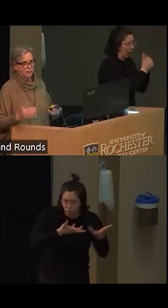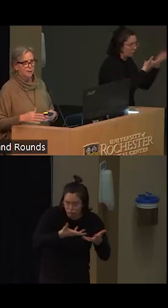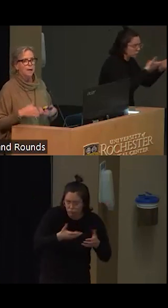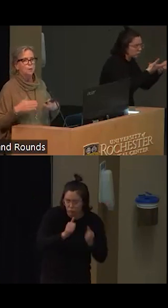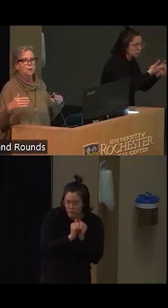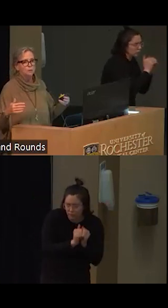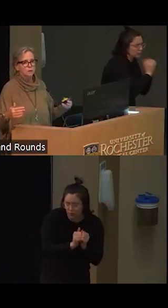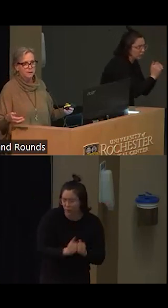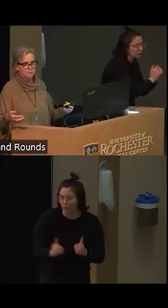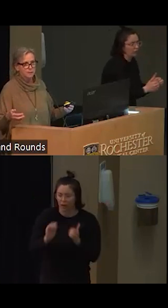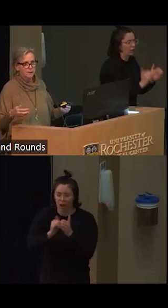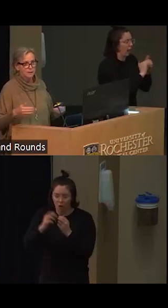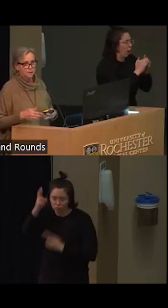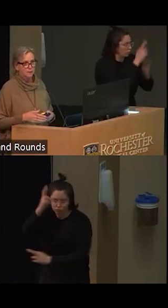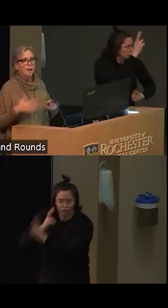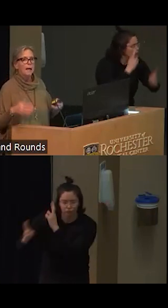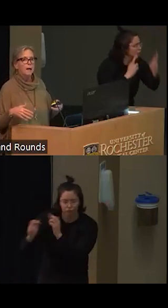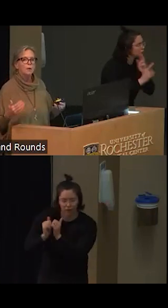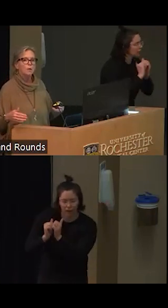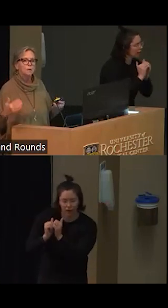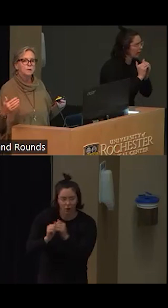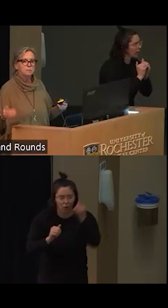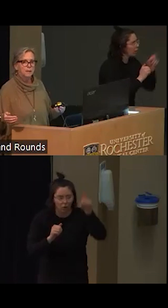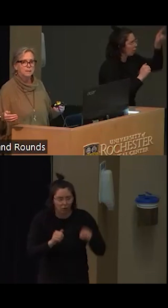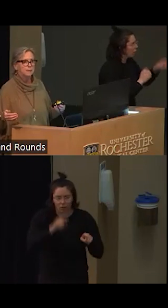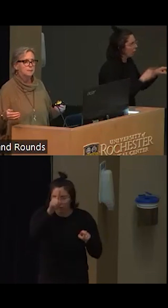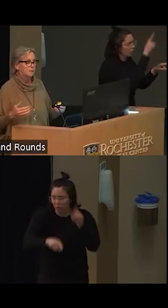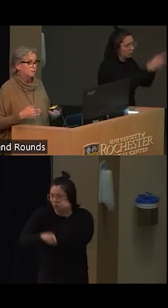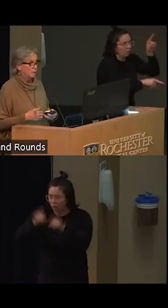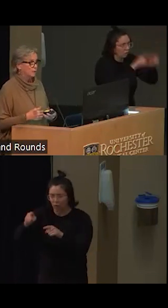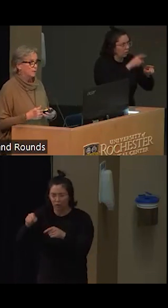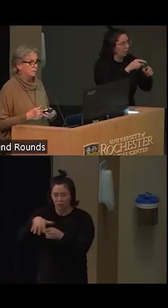together how we're going to respect each other how we're going to maintain a safe environment